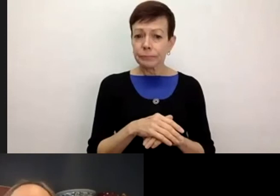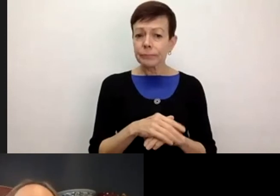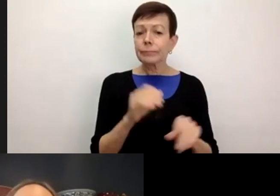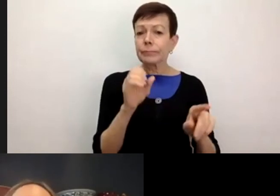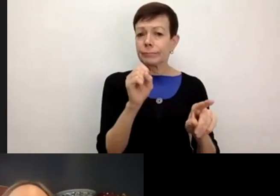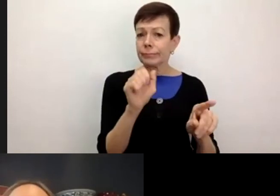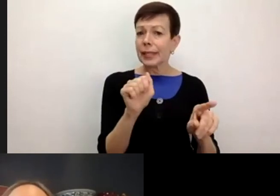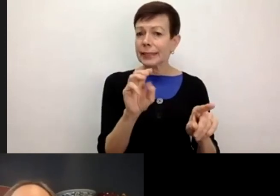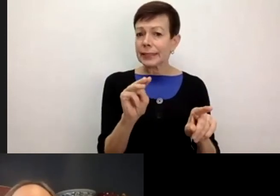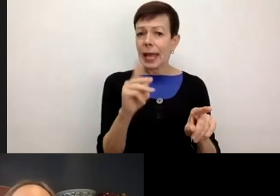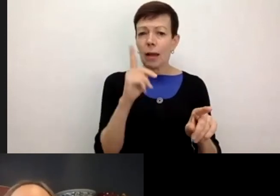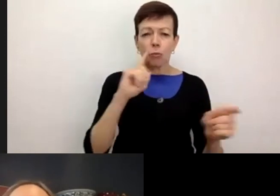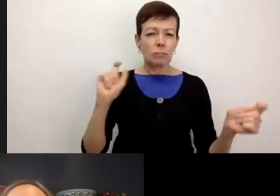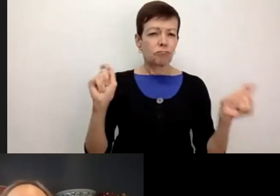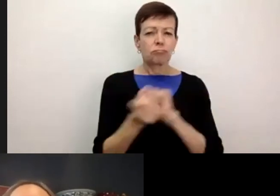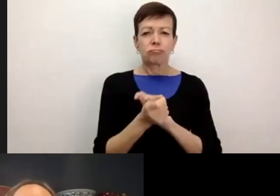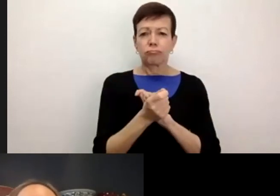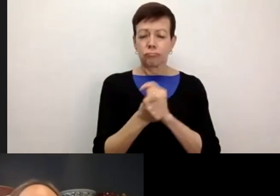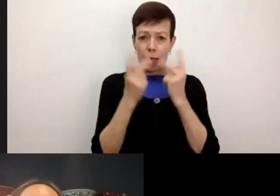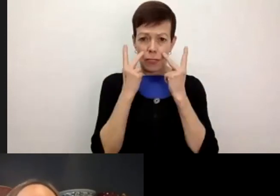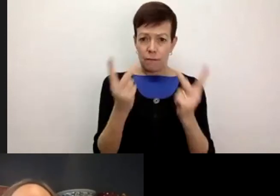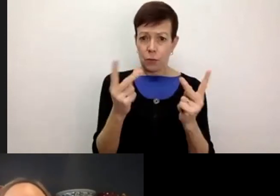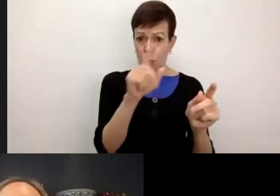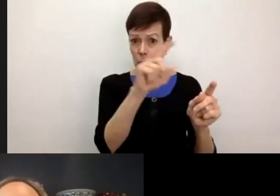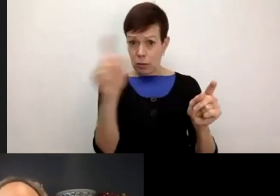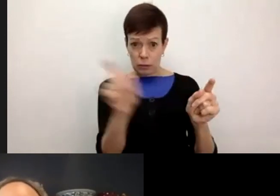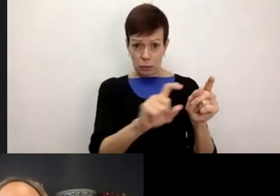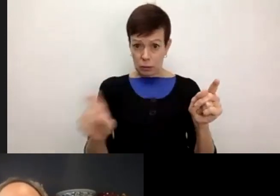gallery view so that we can see each other and if you just want to raise your hand or